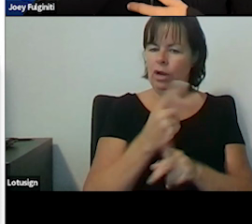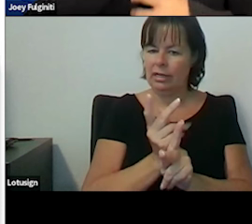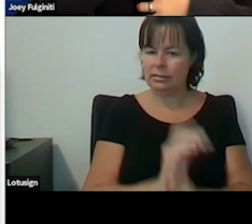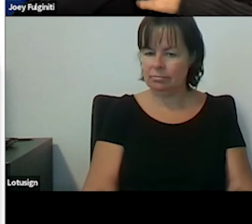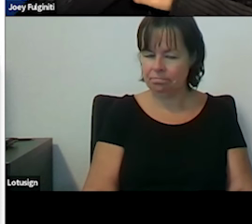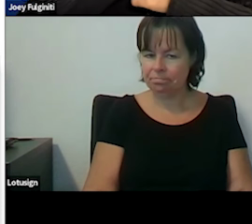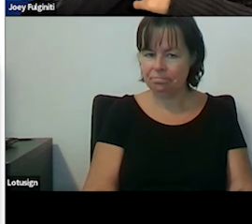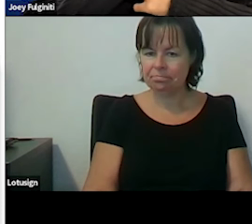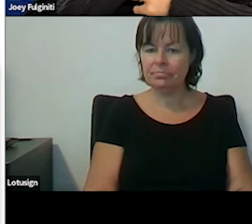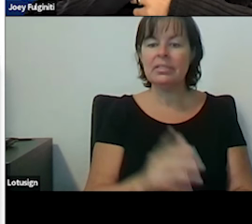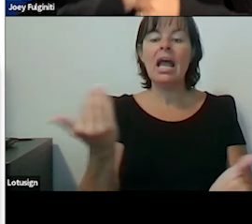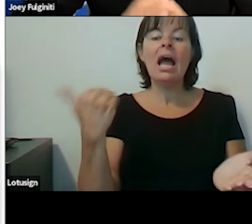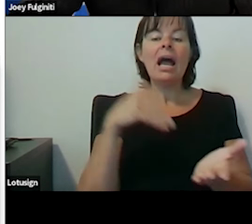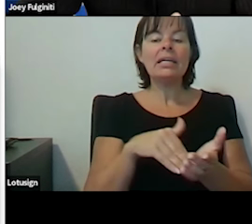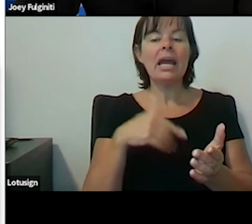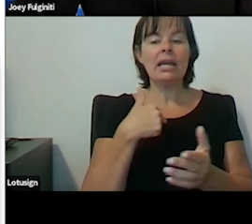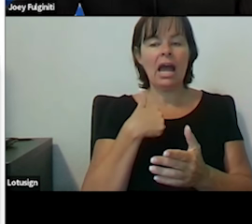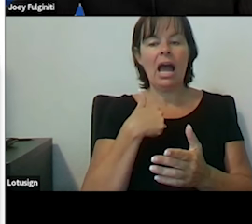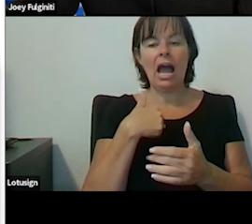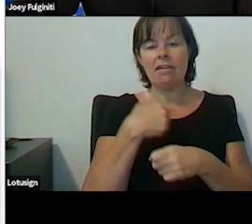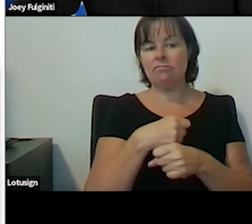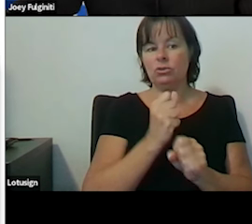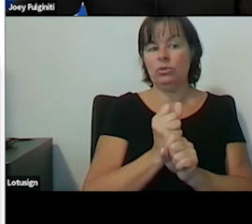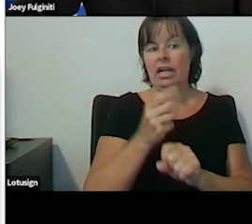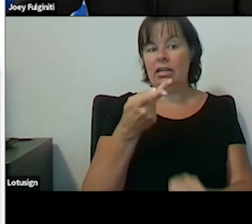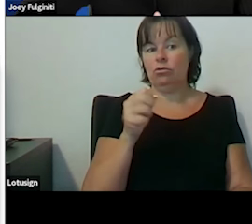again I've created a lot of personas in my day I've never created one for a person with